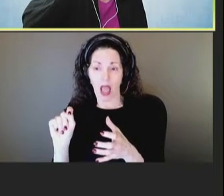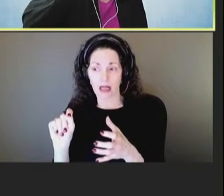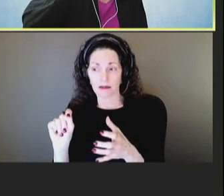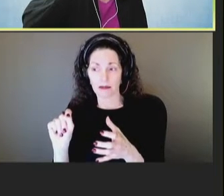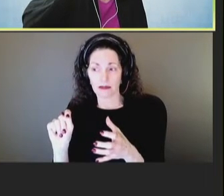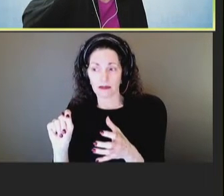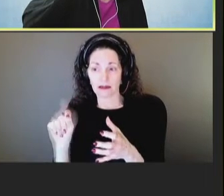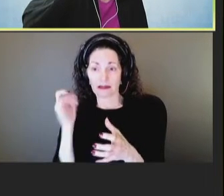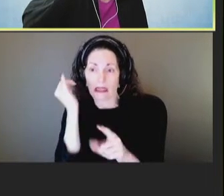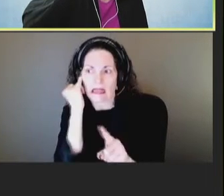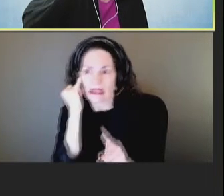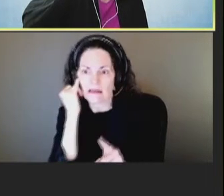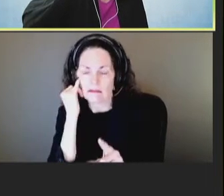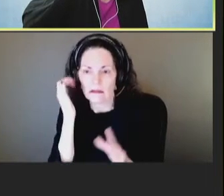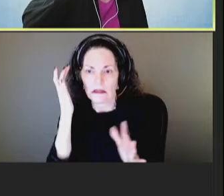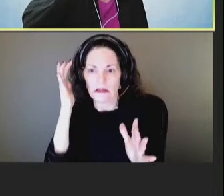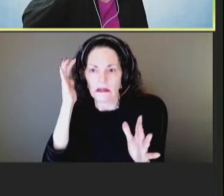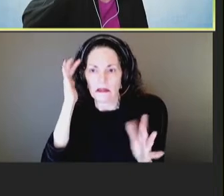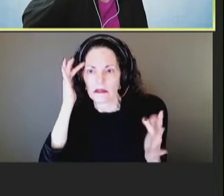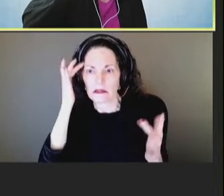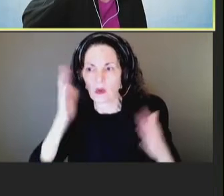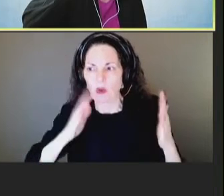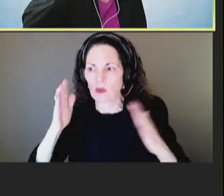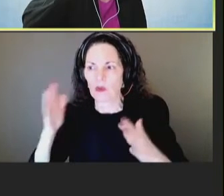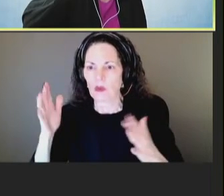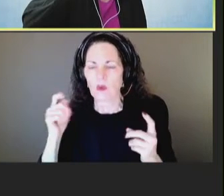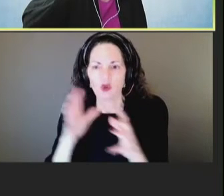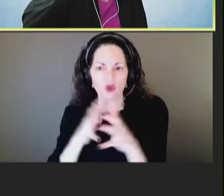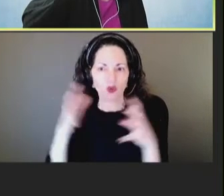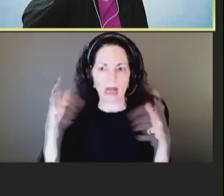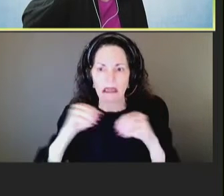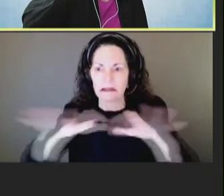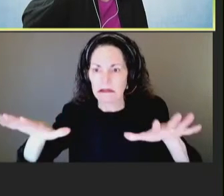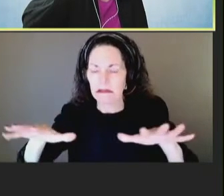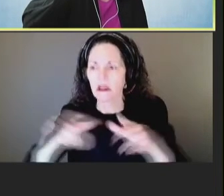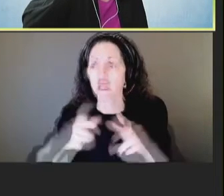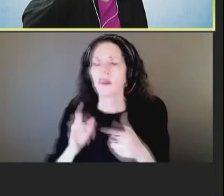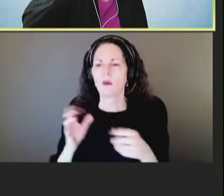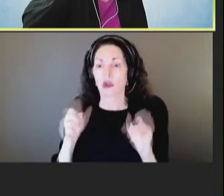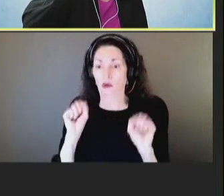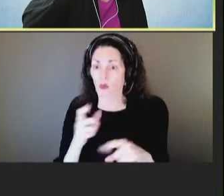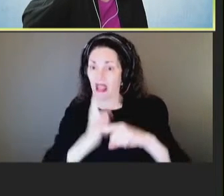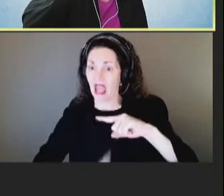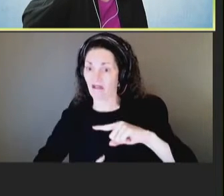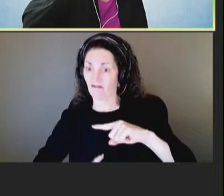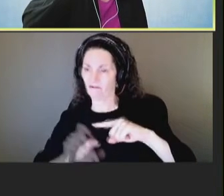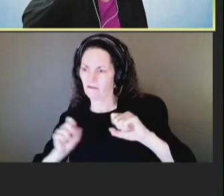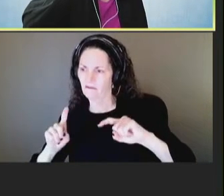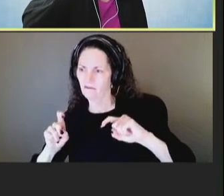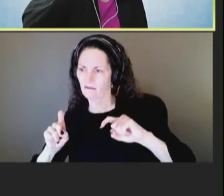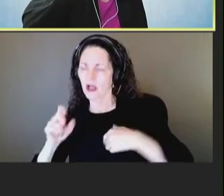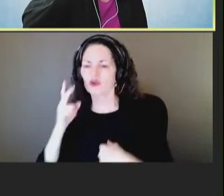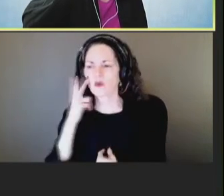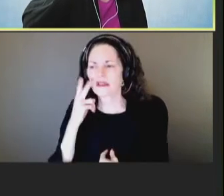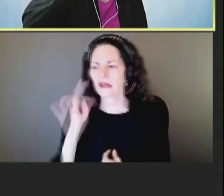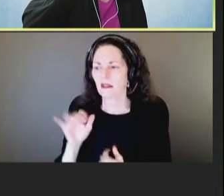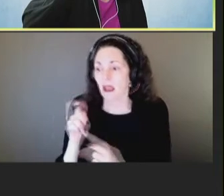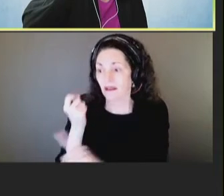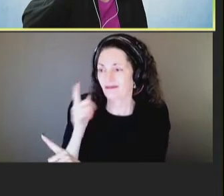if we're adjuvant constrained, for example? So, we wanted the data in hand. So, there is an error on the slide. So, these are not their protection rates. These are zero